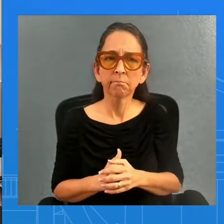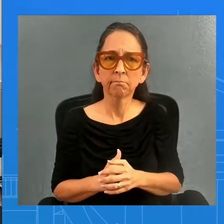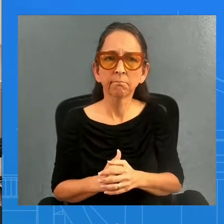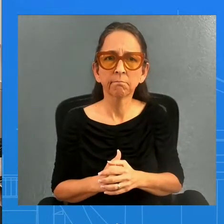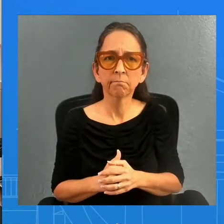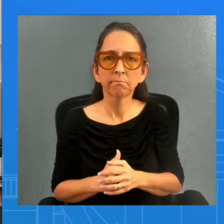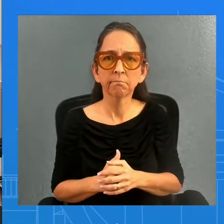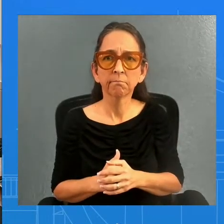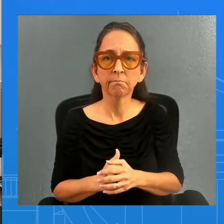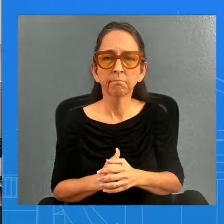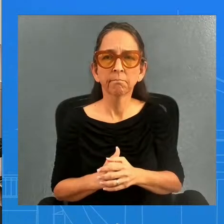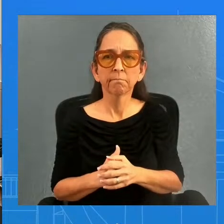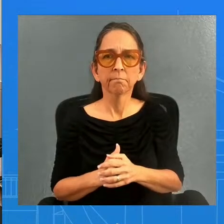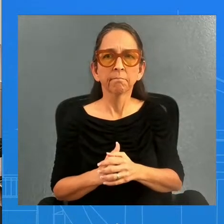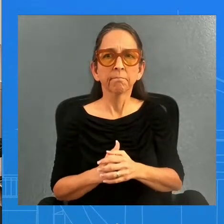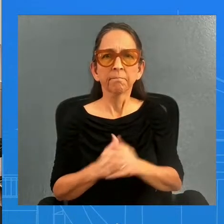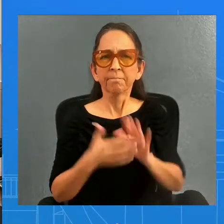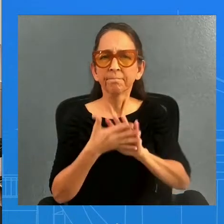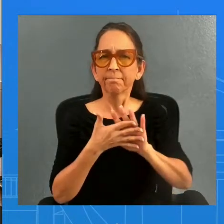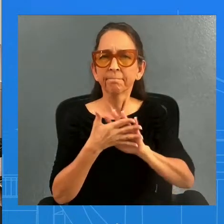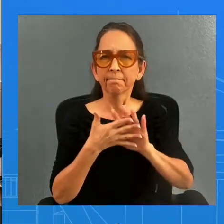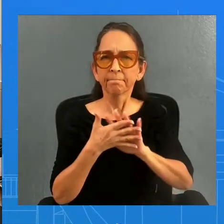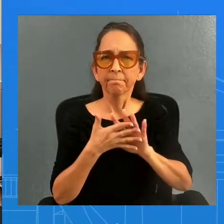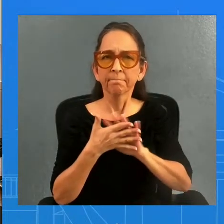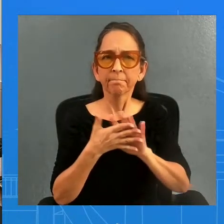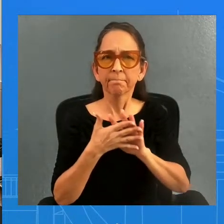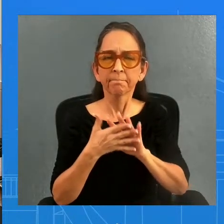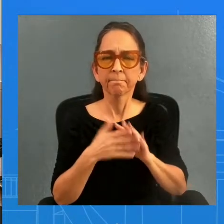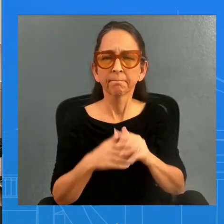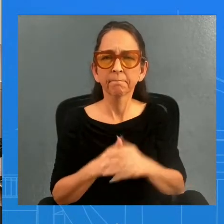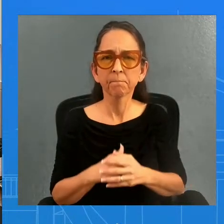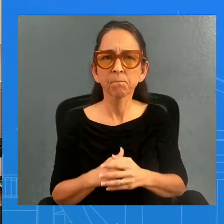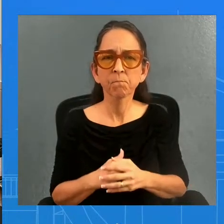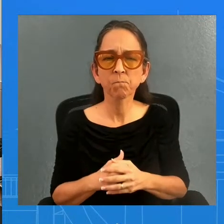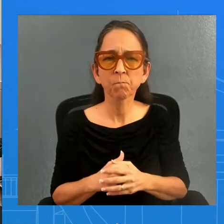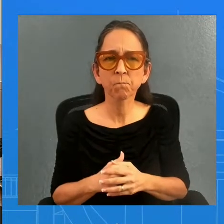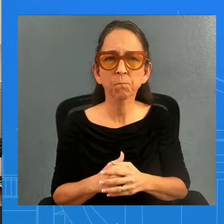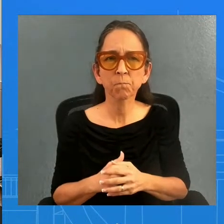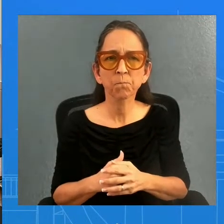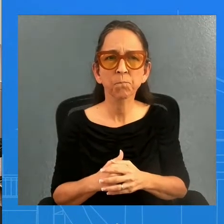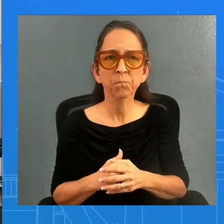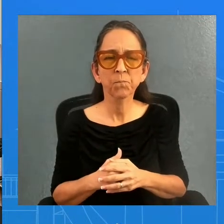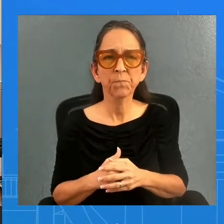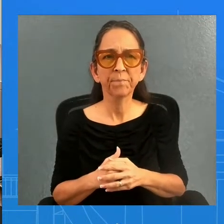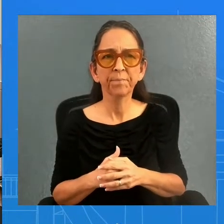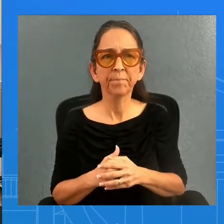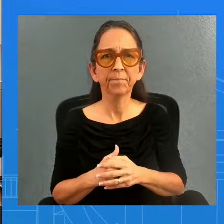The Press: On same -- same topic, on North Korea. The chairman of the House Intelligence Committee